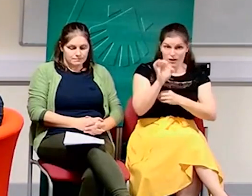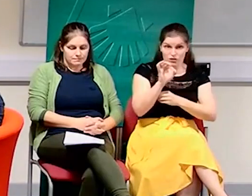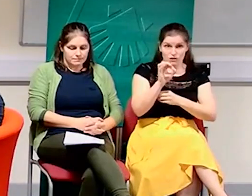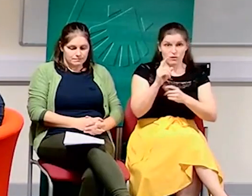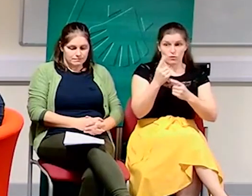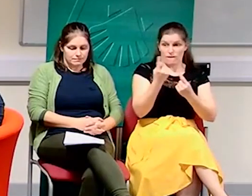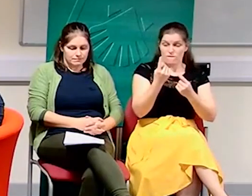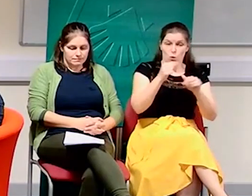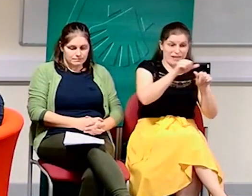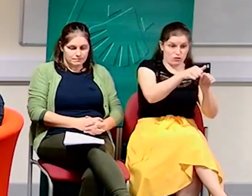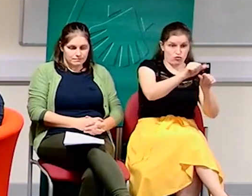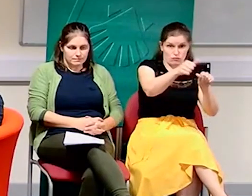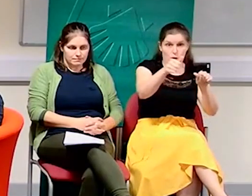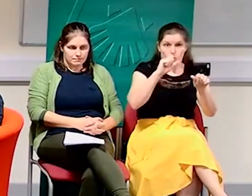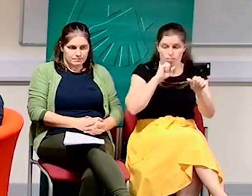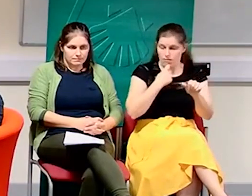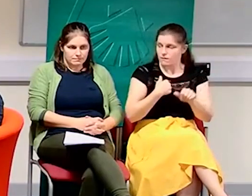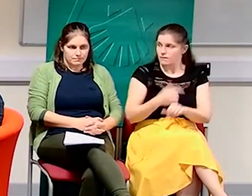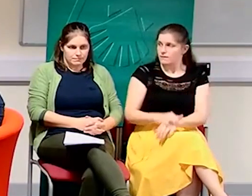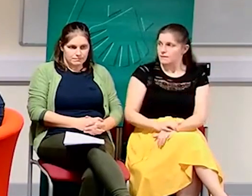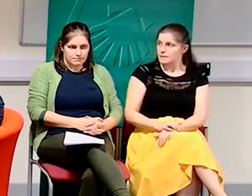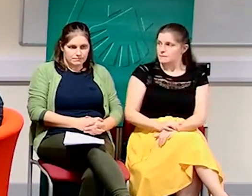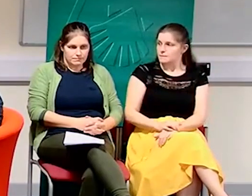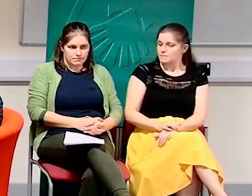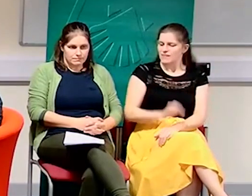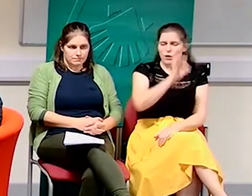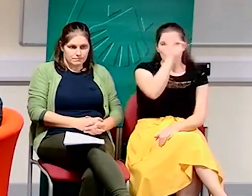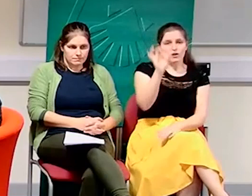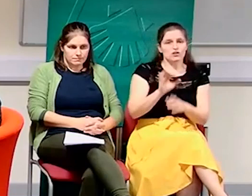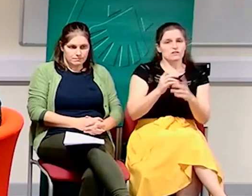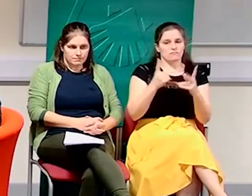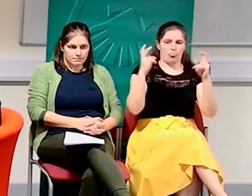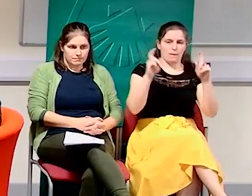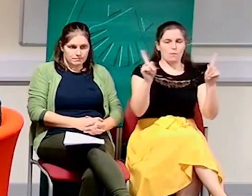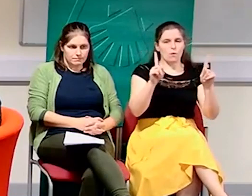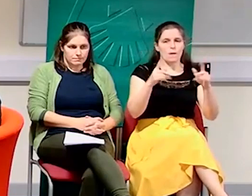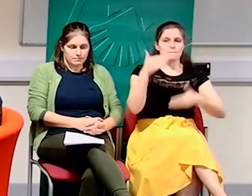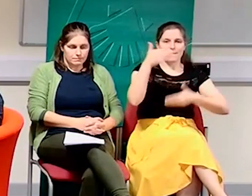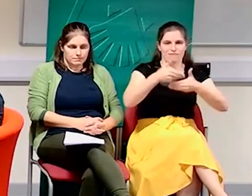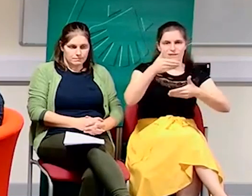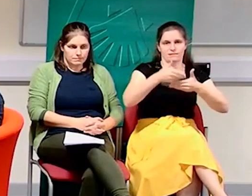in turn and it's really a question about barriers it's a question about the barriers that you think